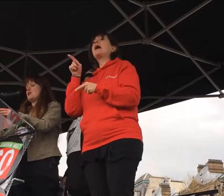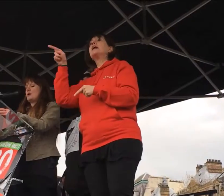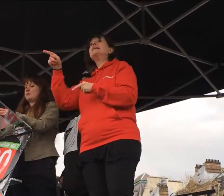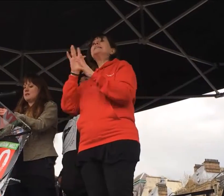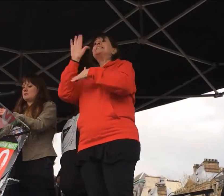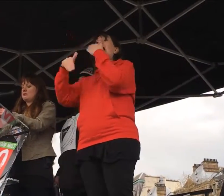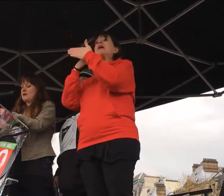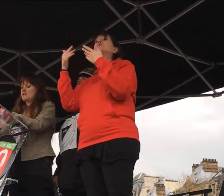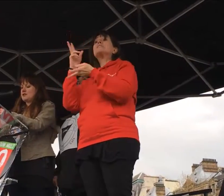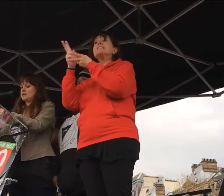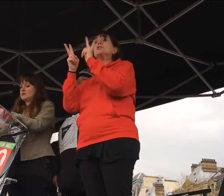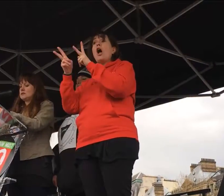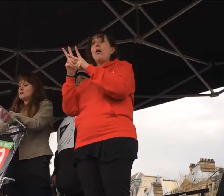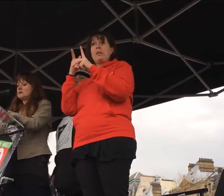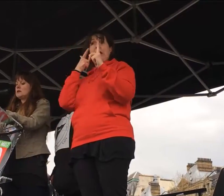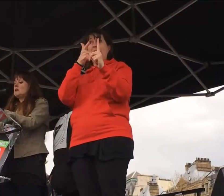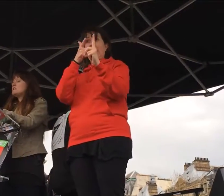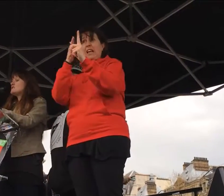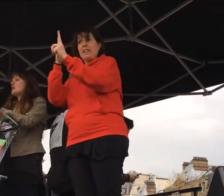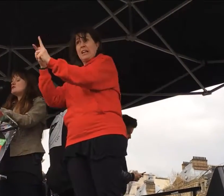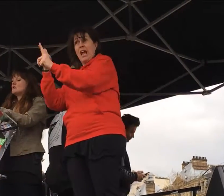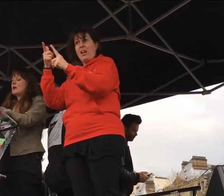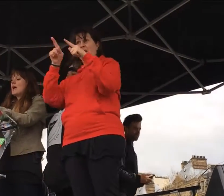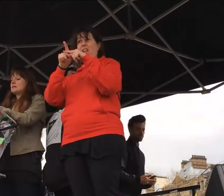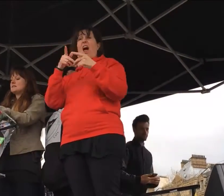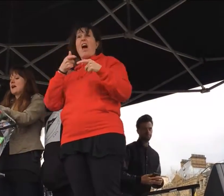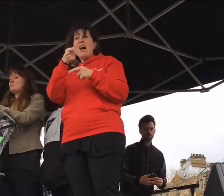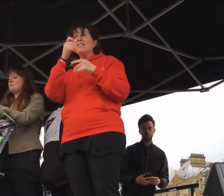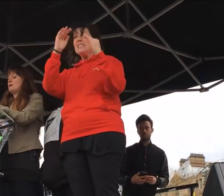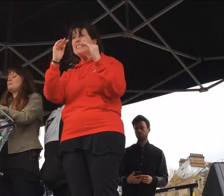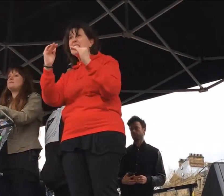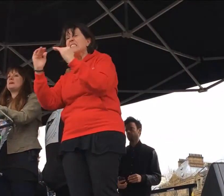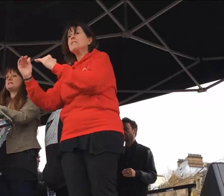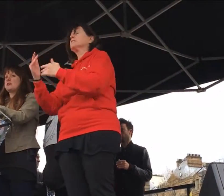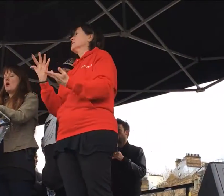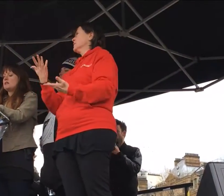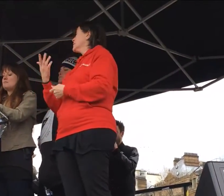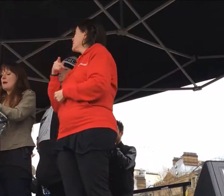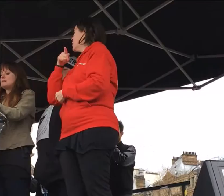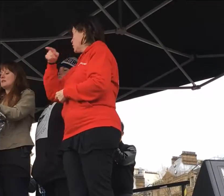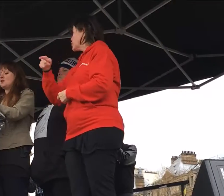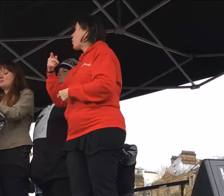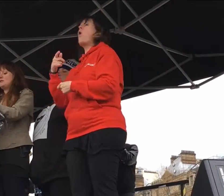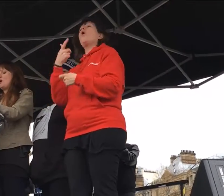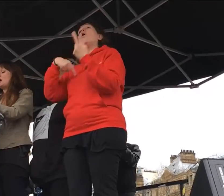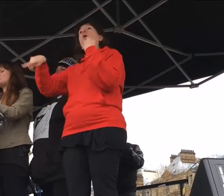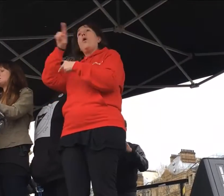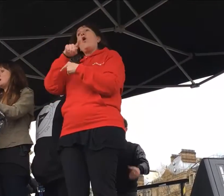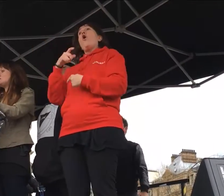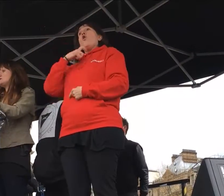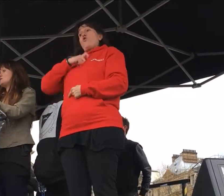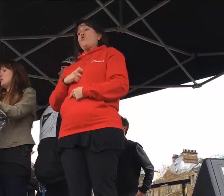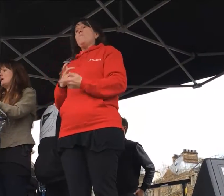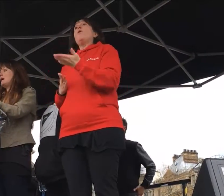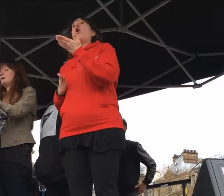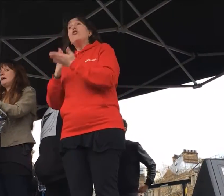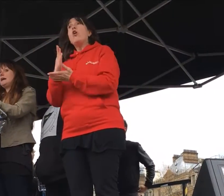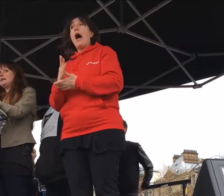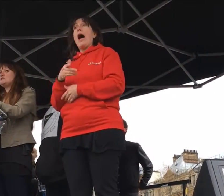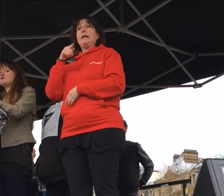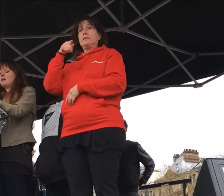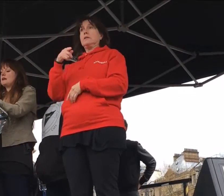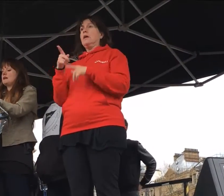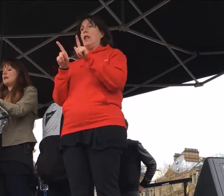their basic human rights, to go to the toilet, eat, drink, and leave the house, when they